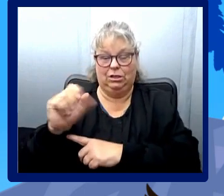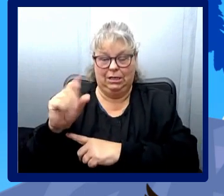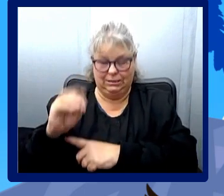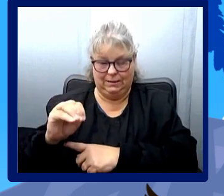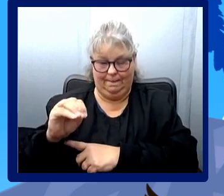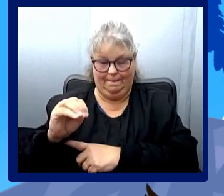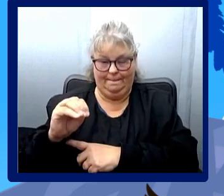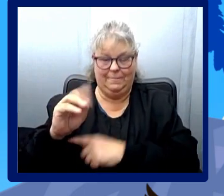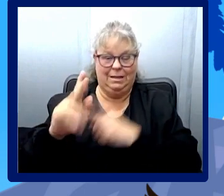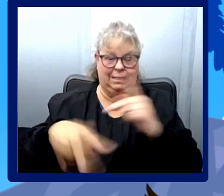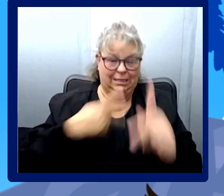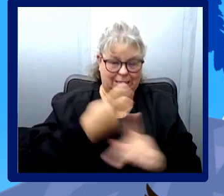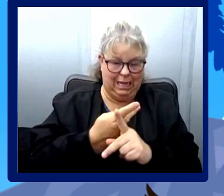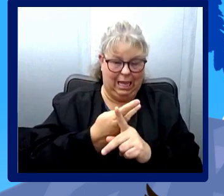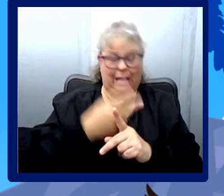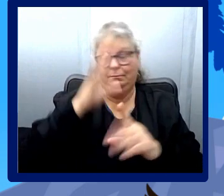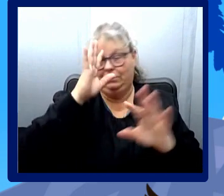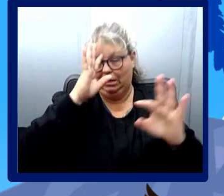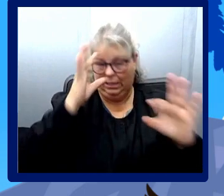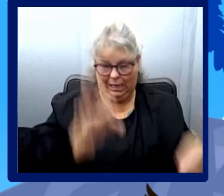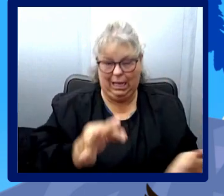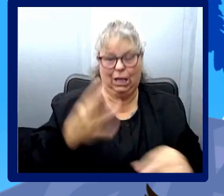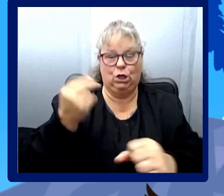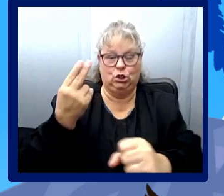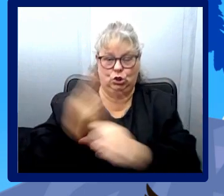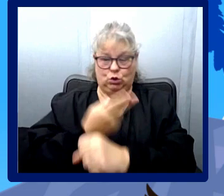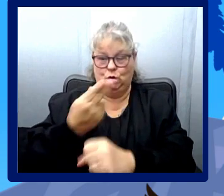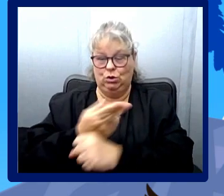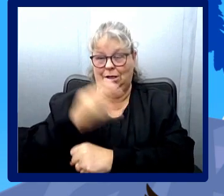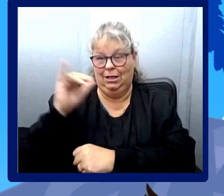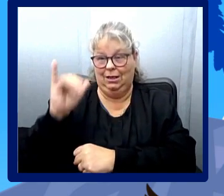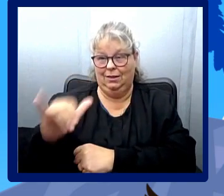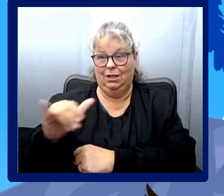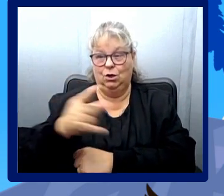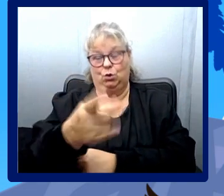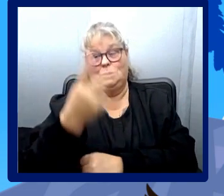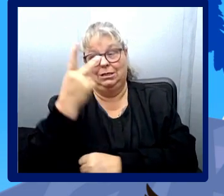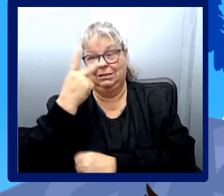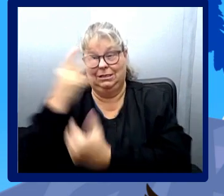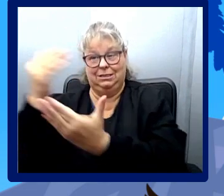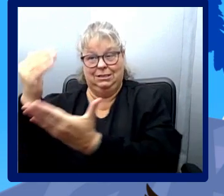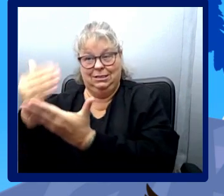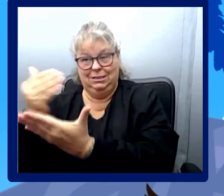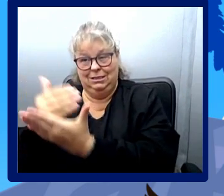and we used the content types you see listed here in our Wayfinder Workspace.